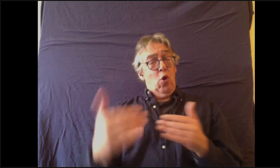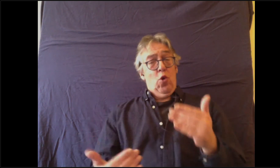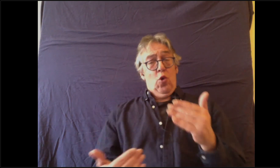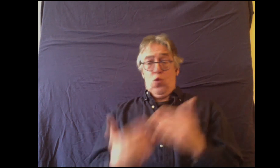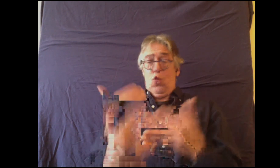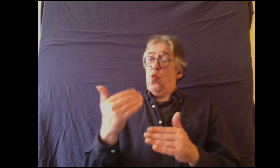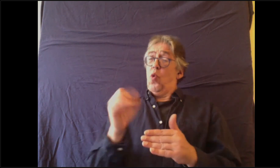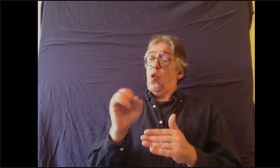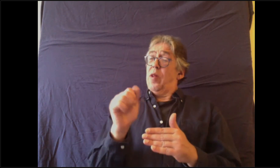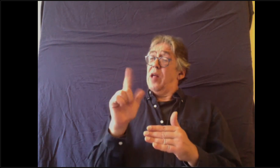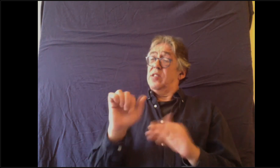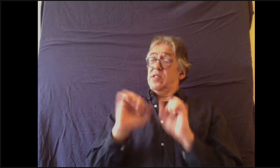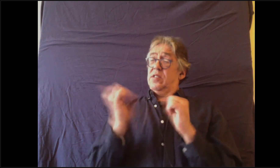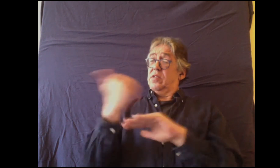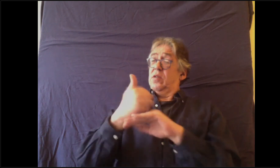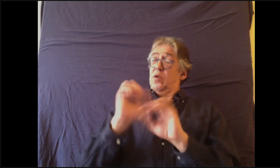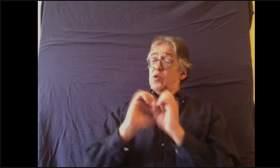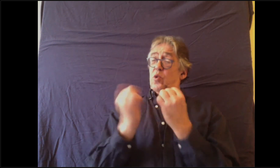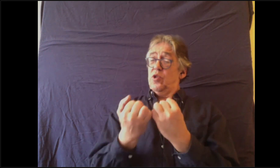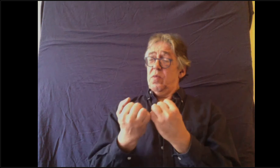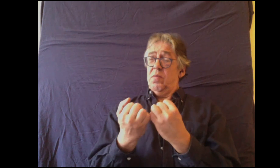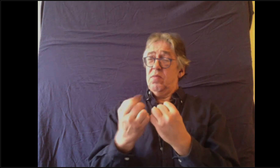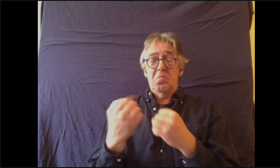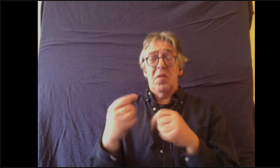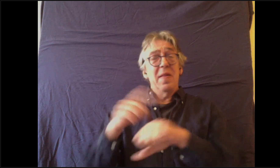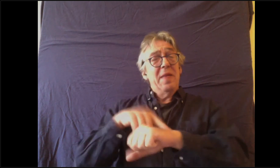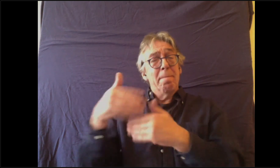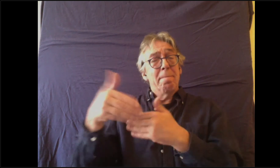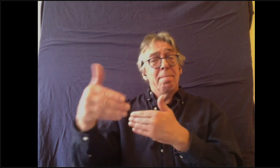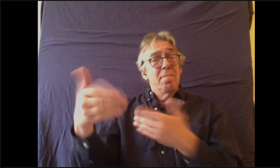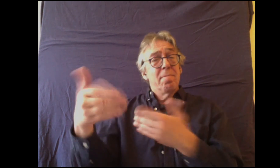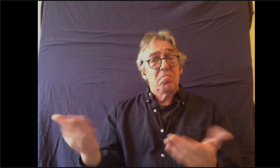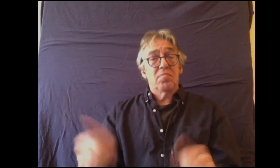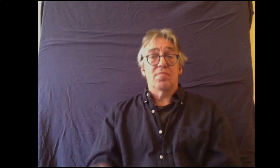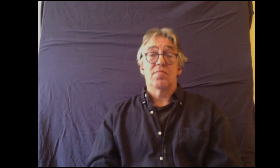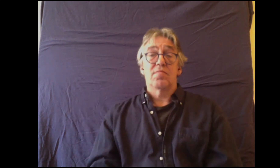Yes, this is sort of a pilot project.